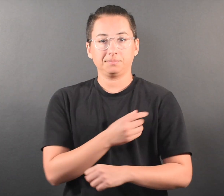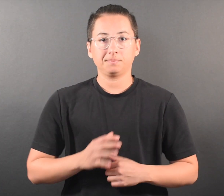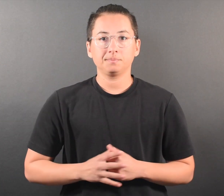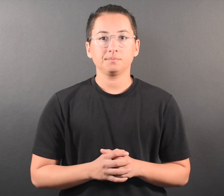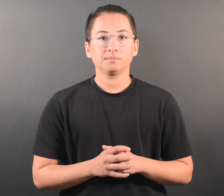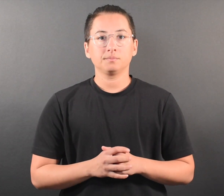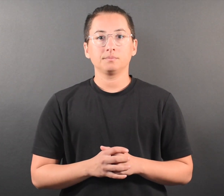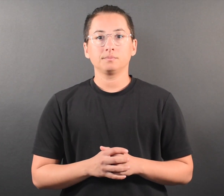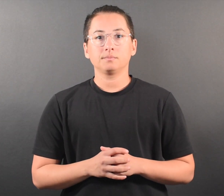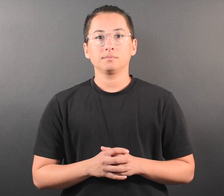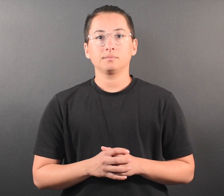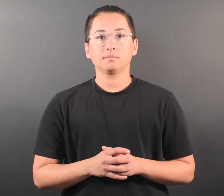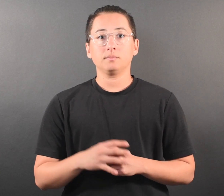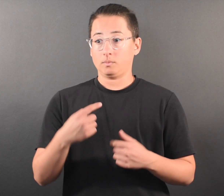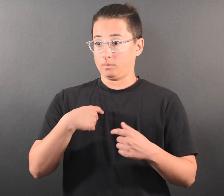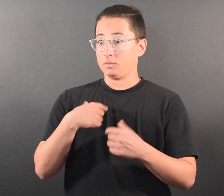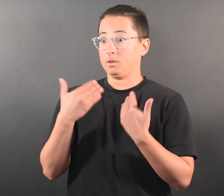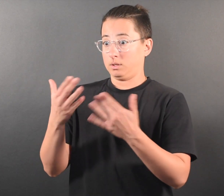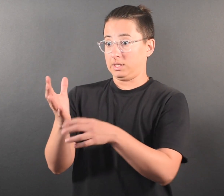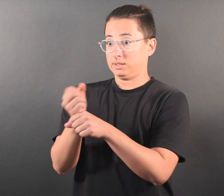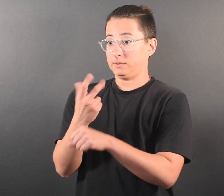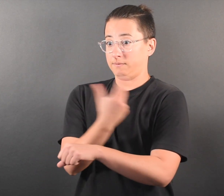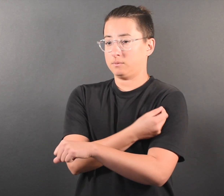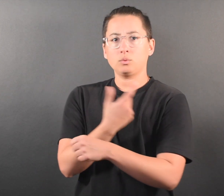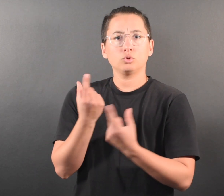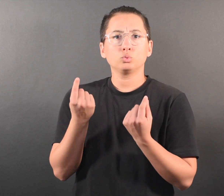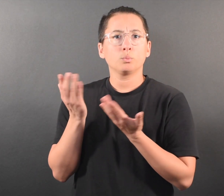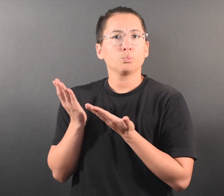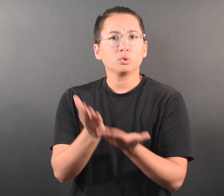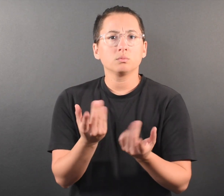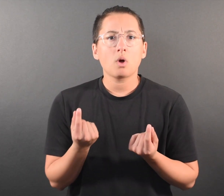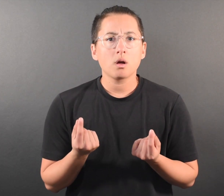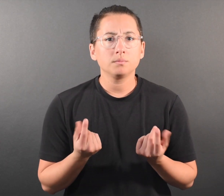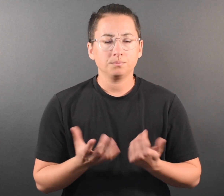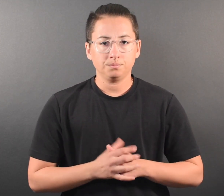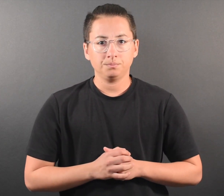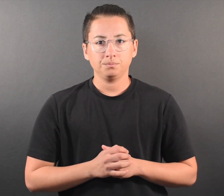Getting vaccinated What to bring when you get vaccinated